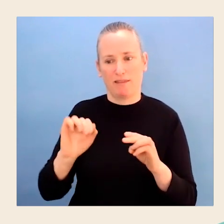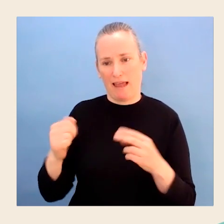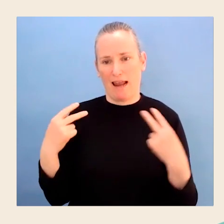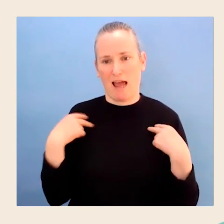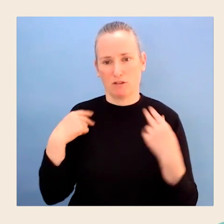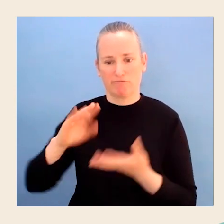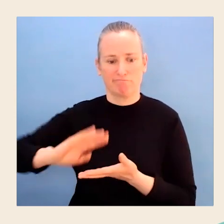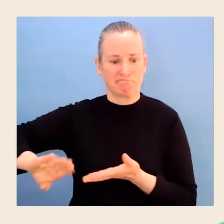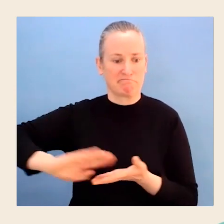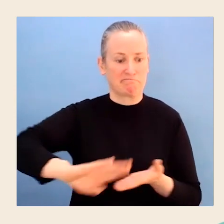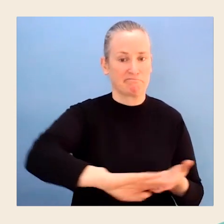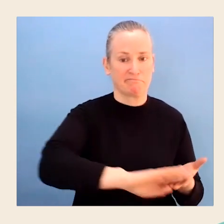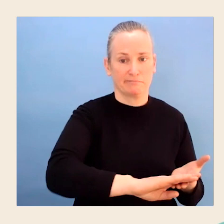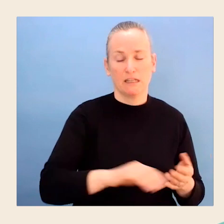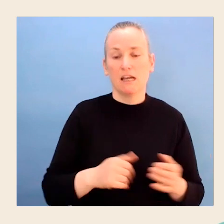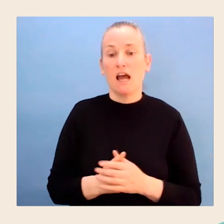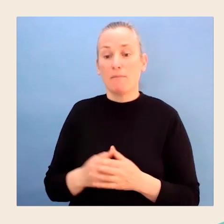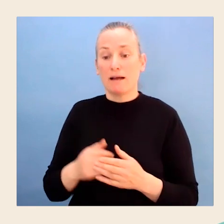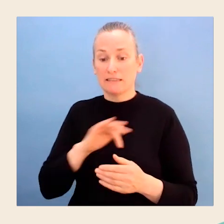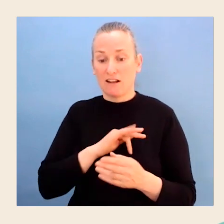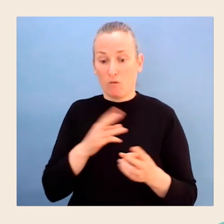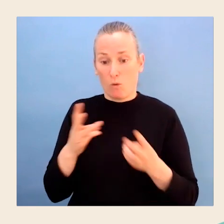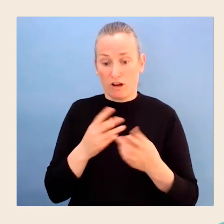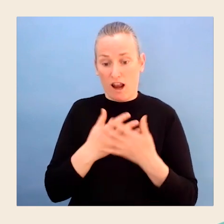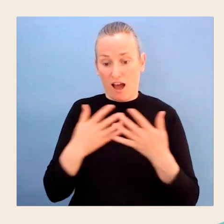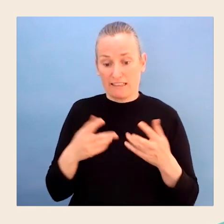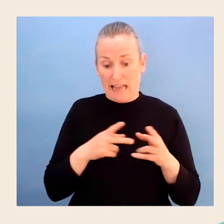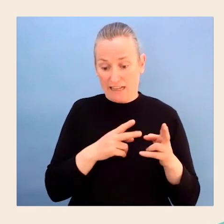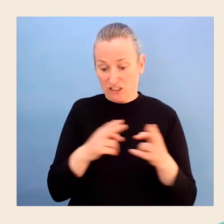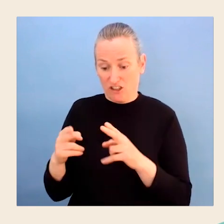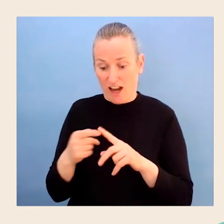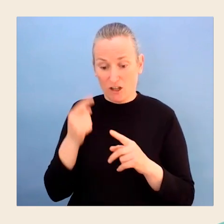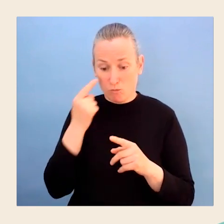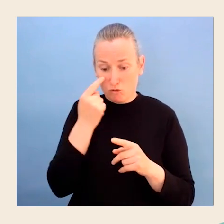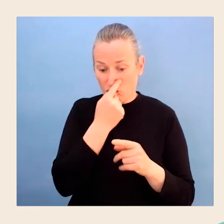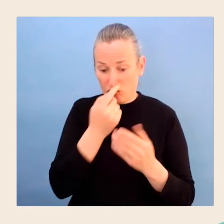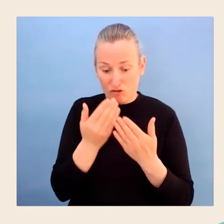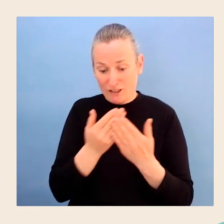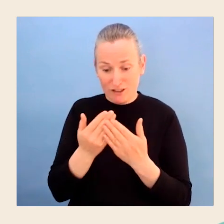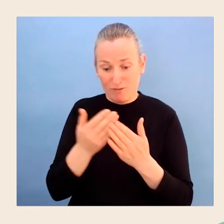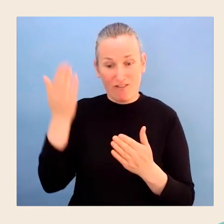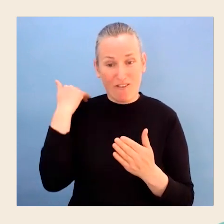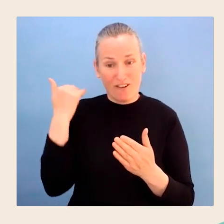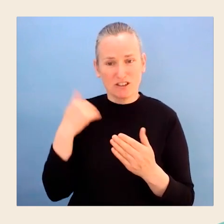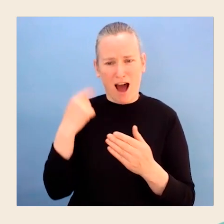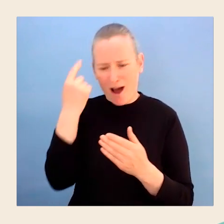in the past, so I have spent hours poring over publications for grammatical and spelling errors.